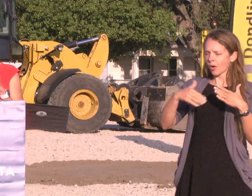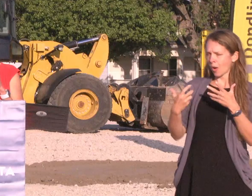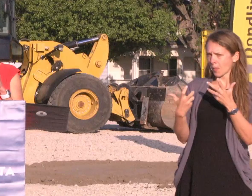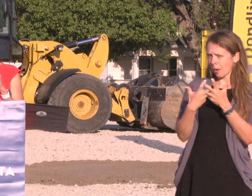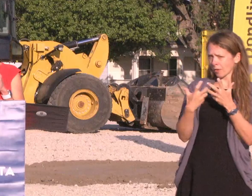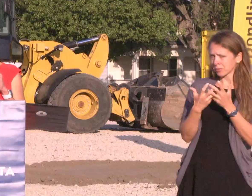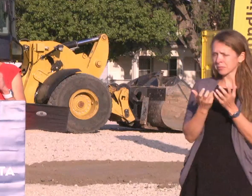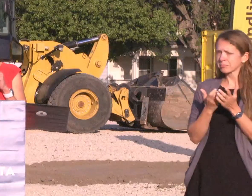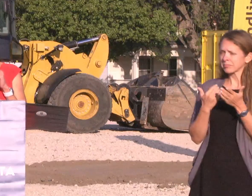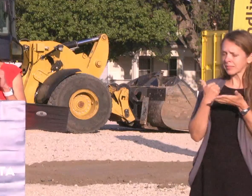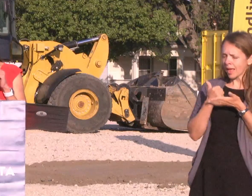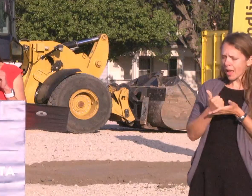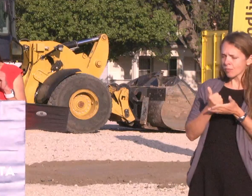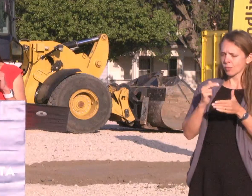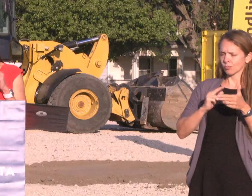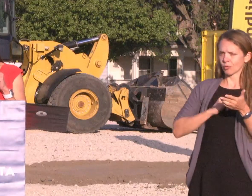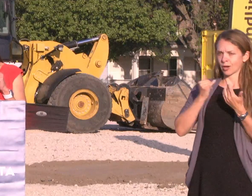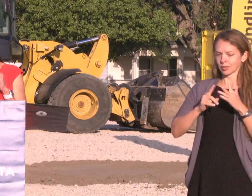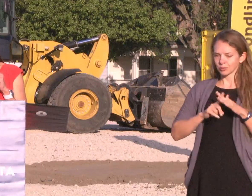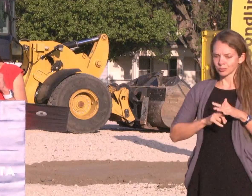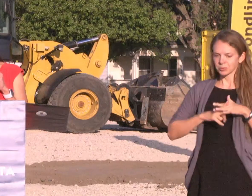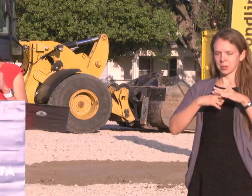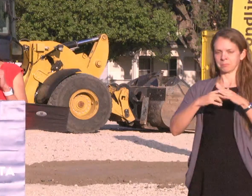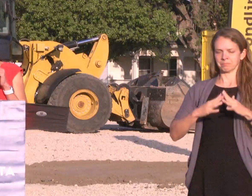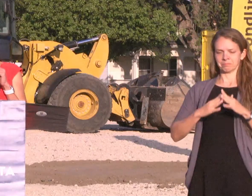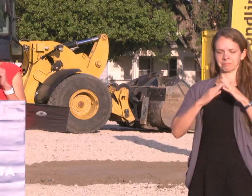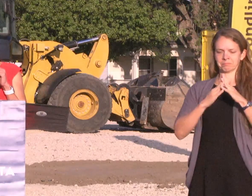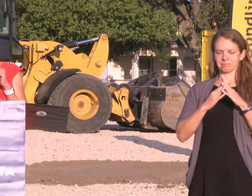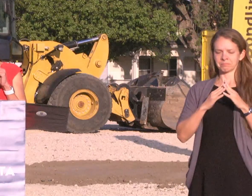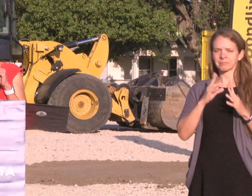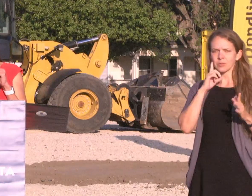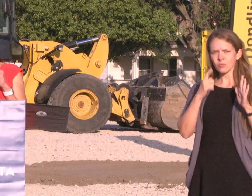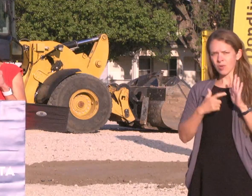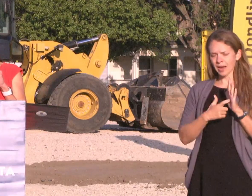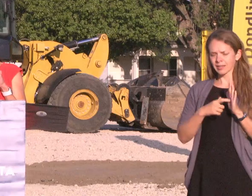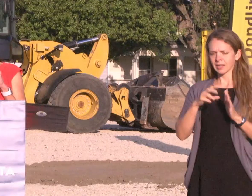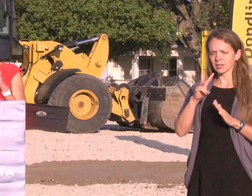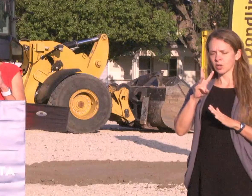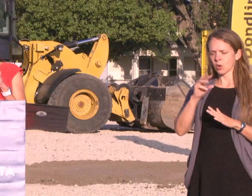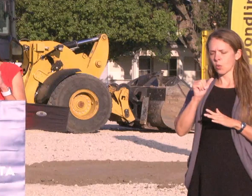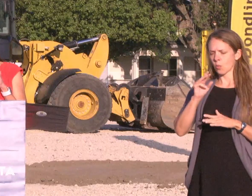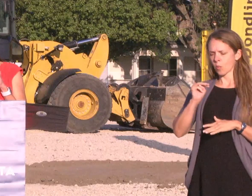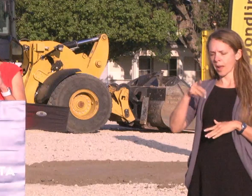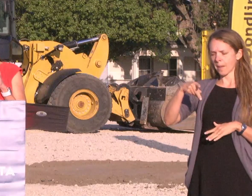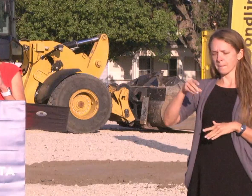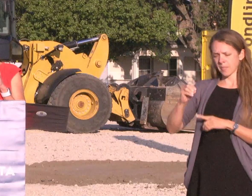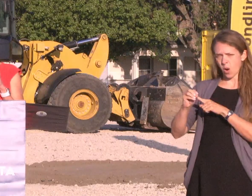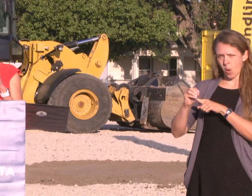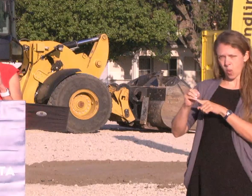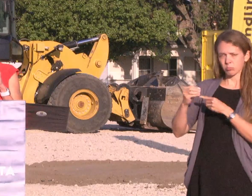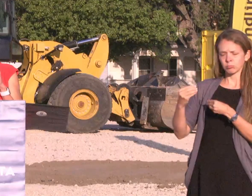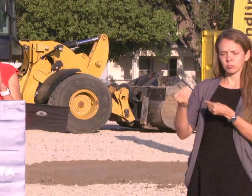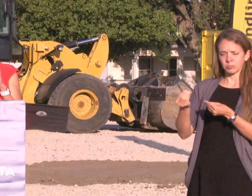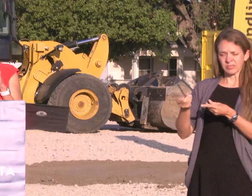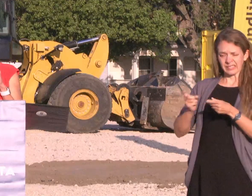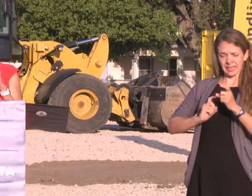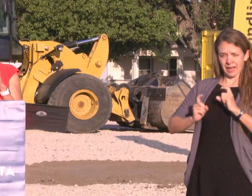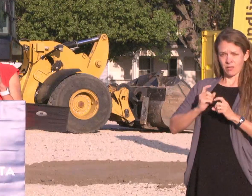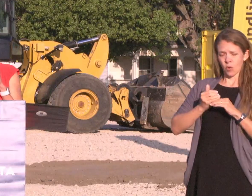helped bring this project to fruition I want to recognize wampo they have contributed over 4.5